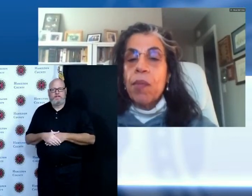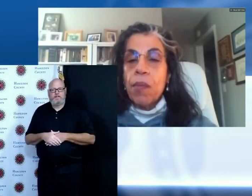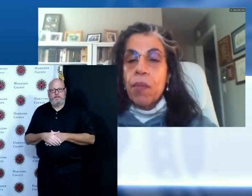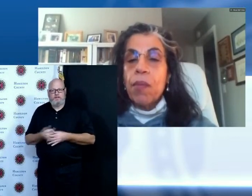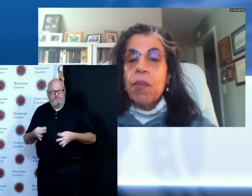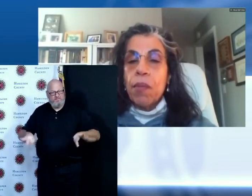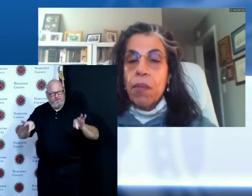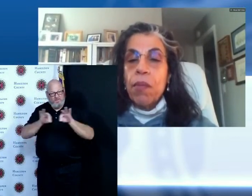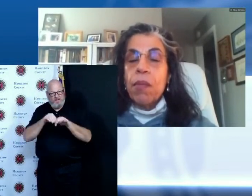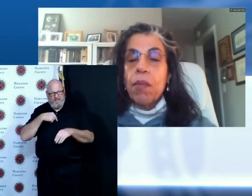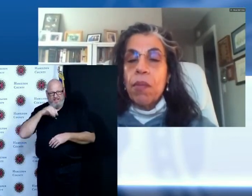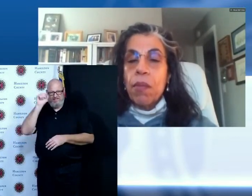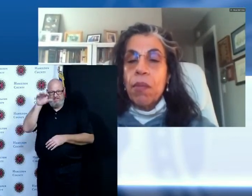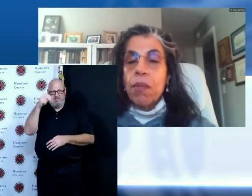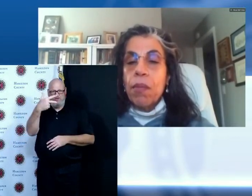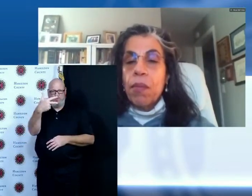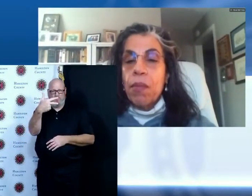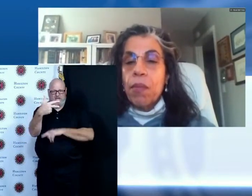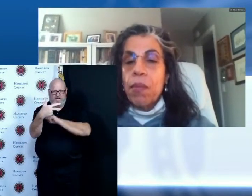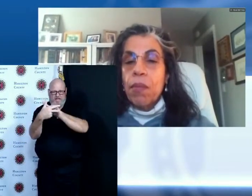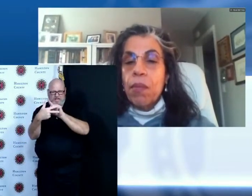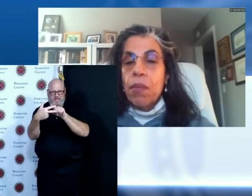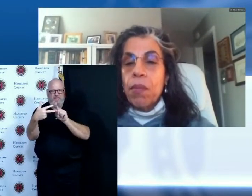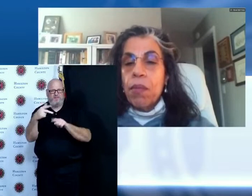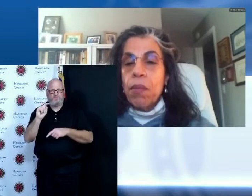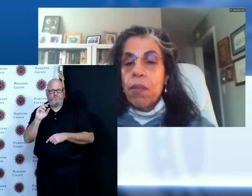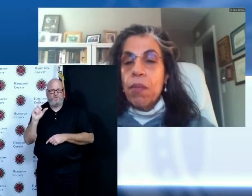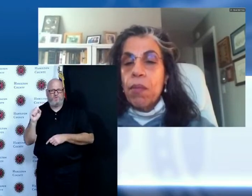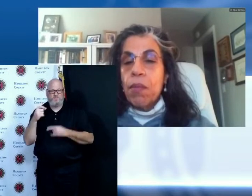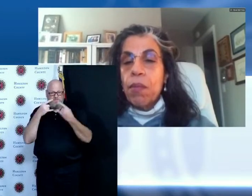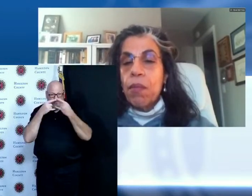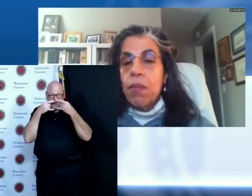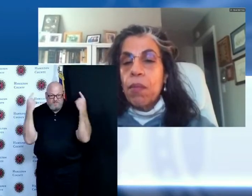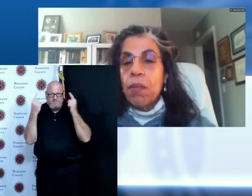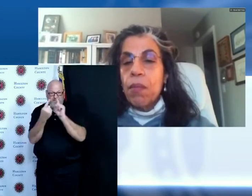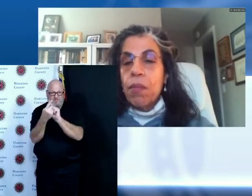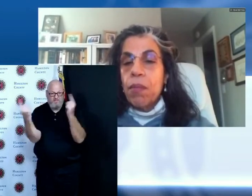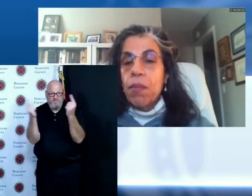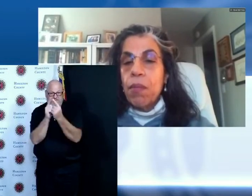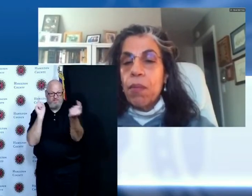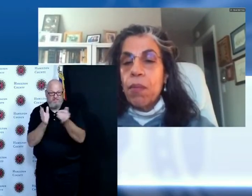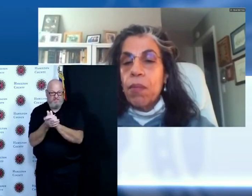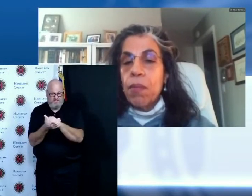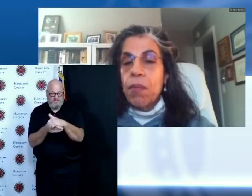of visuals to help understand the trends and patterns and so it was really a great